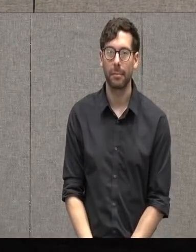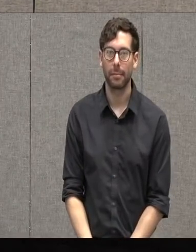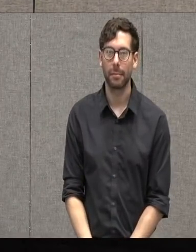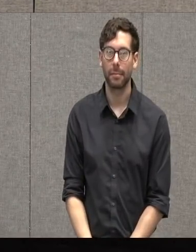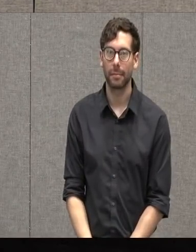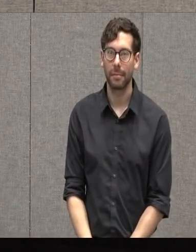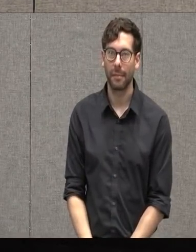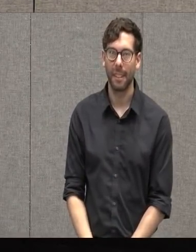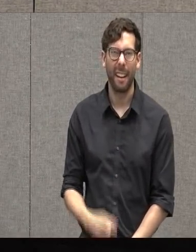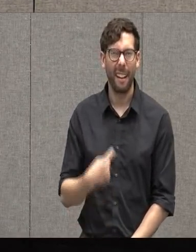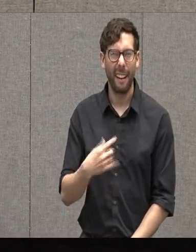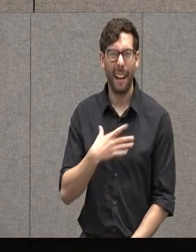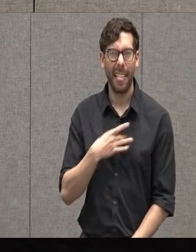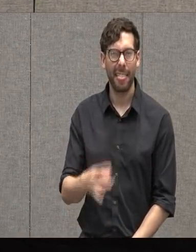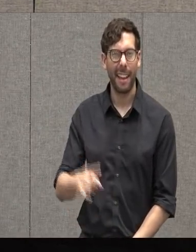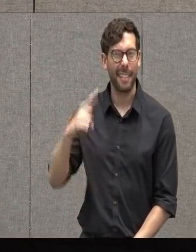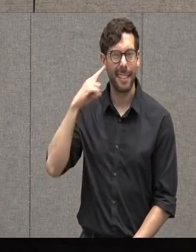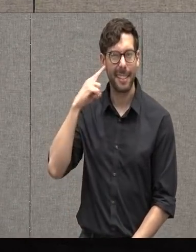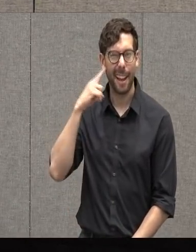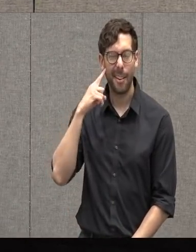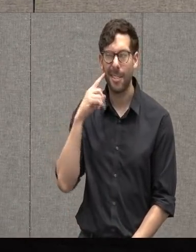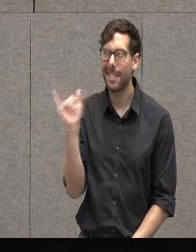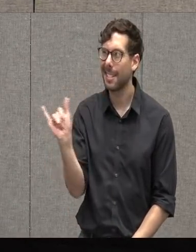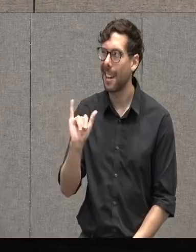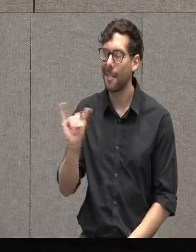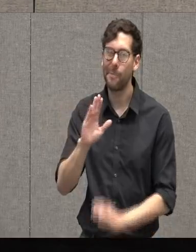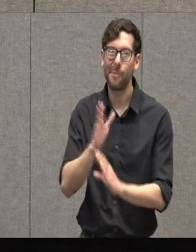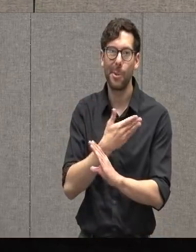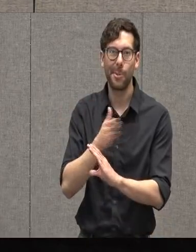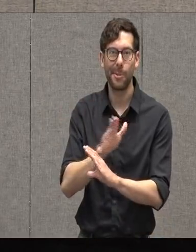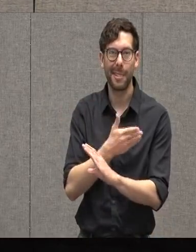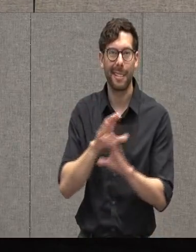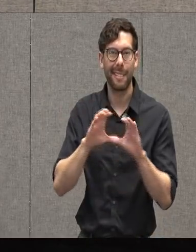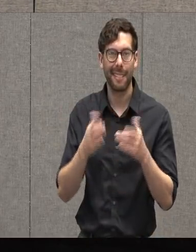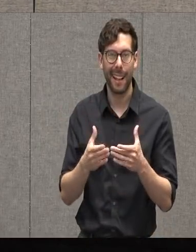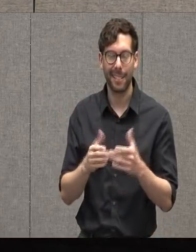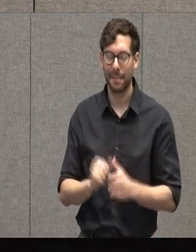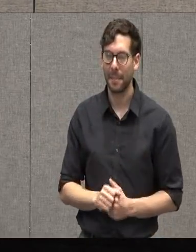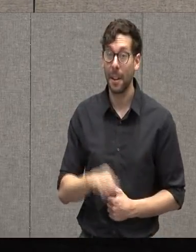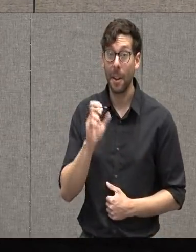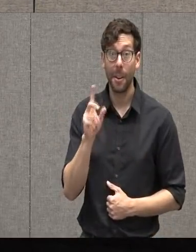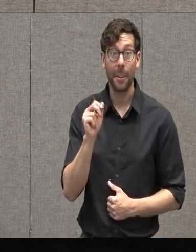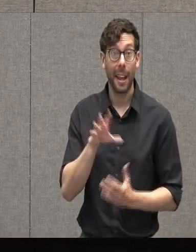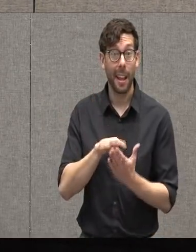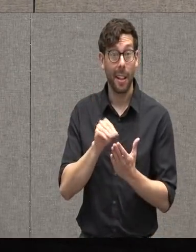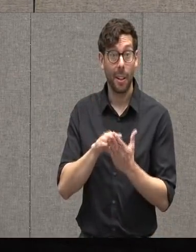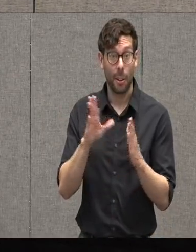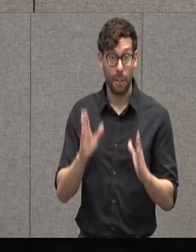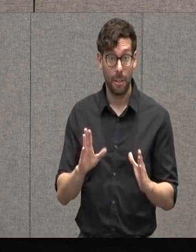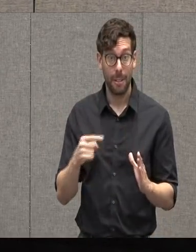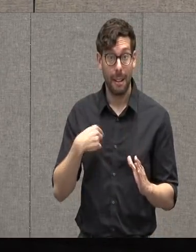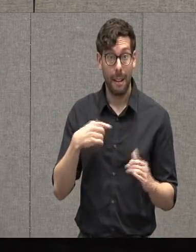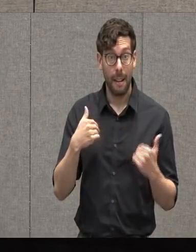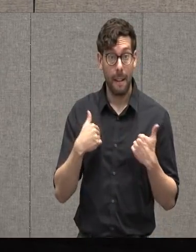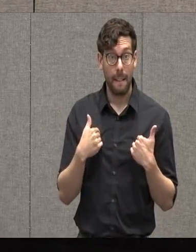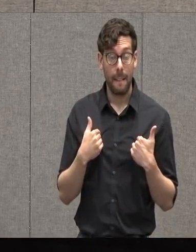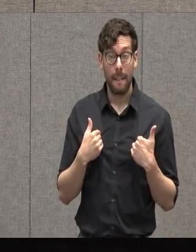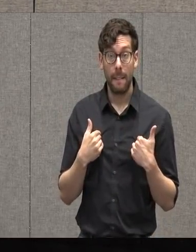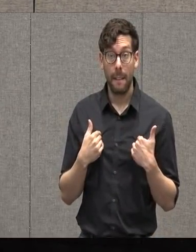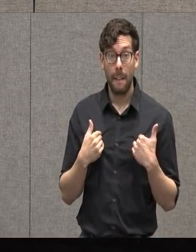I like how it sounds. It's almost like music class too. All righty, learners, look what I have. Five